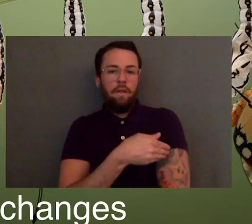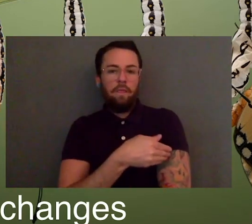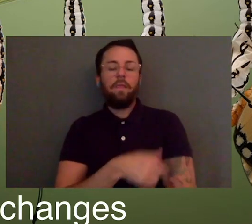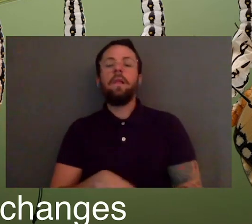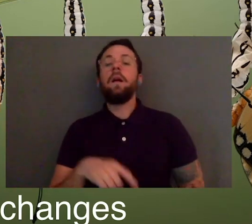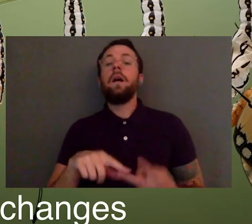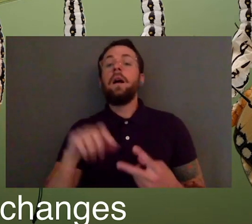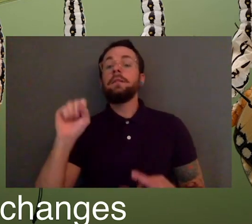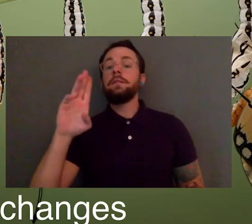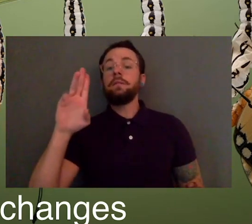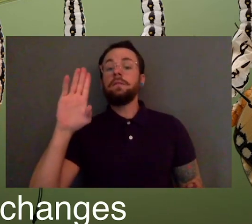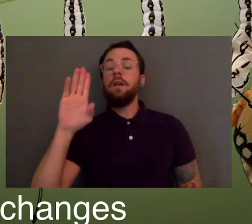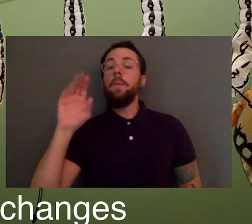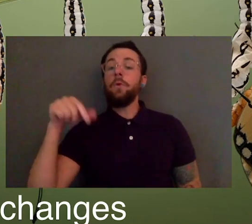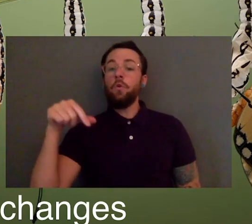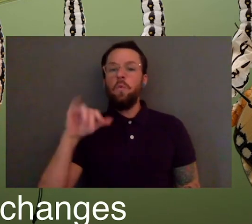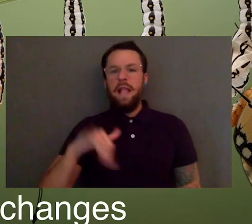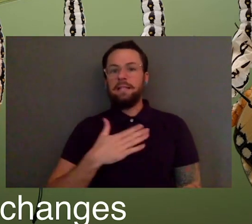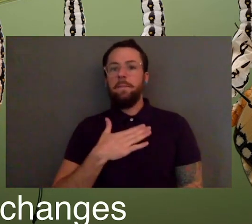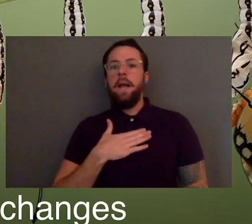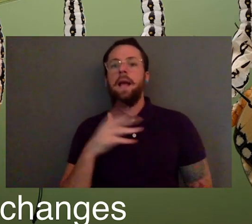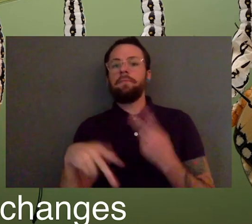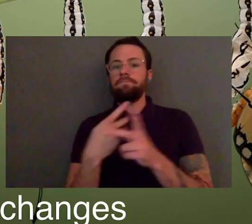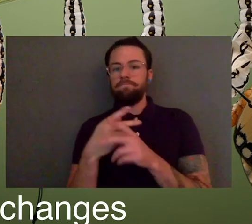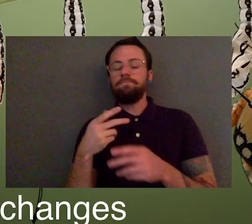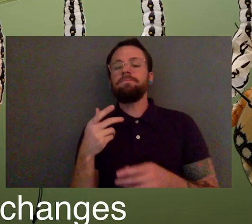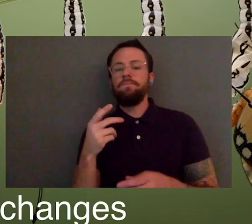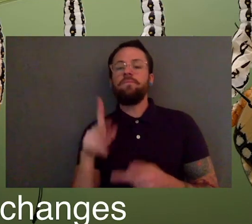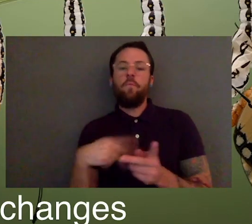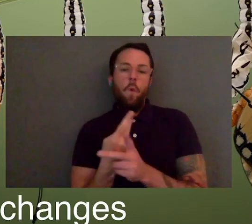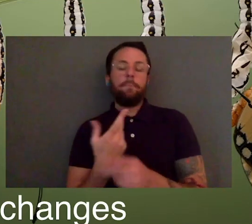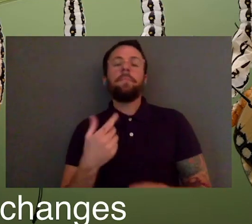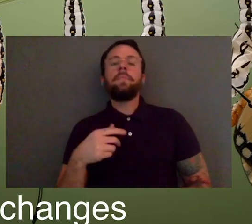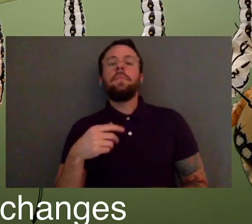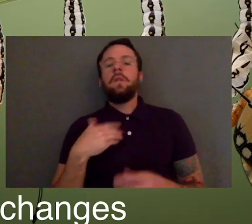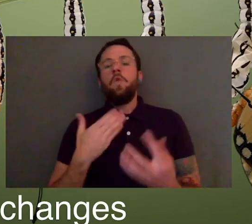The intramuscular means it needs to go into a muscle.